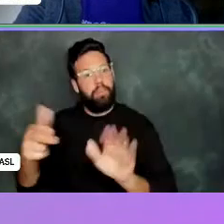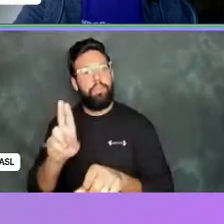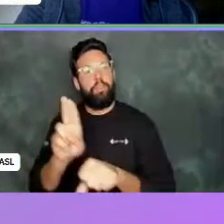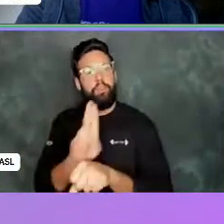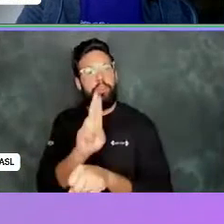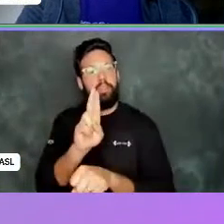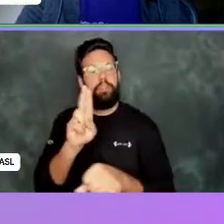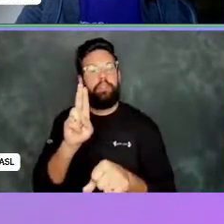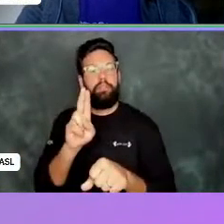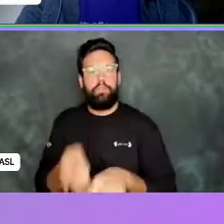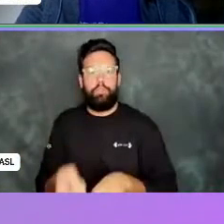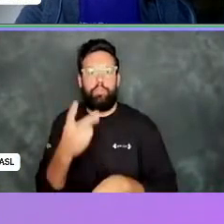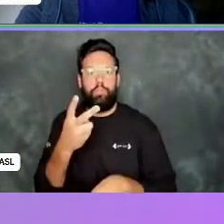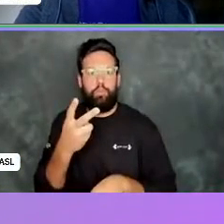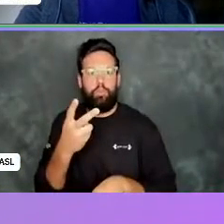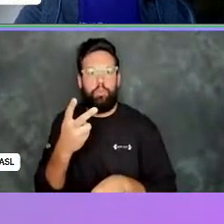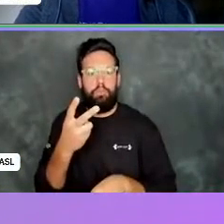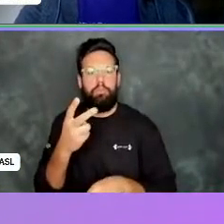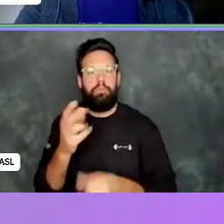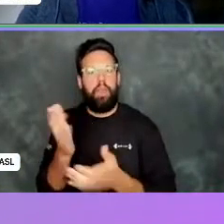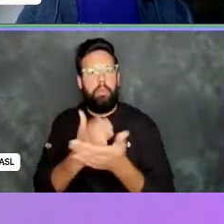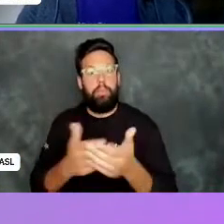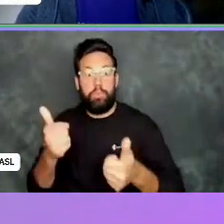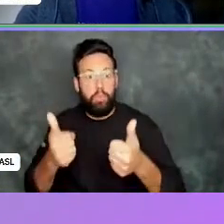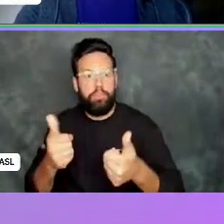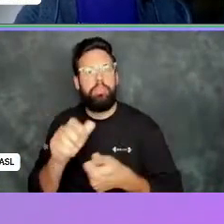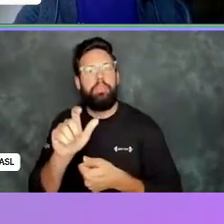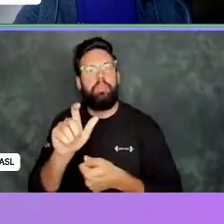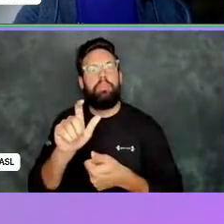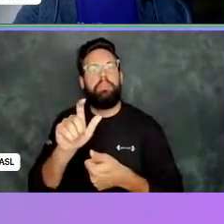attribute.. And then we went to programmatically link our